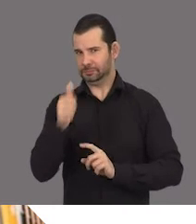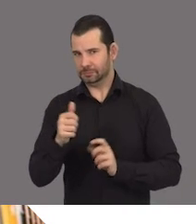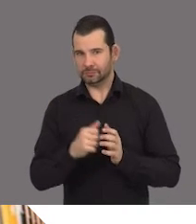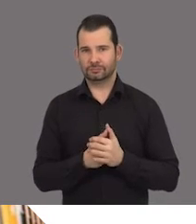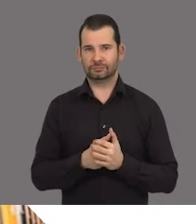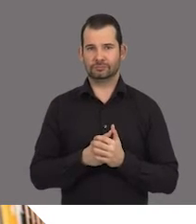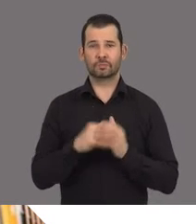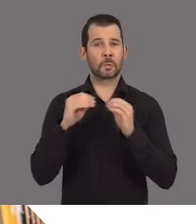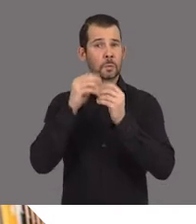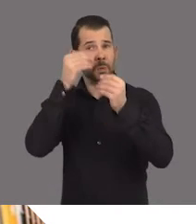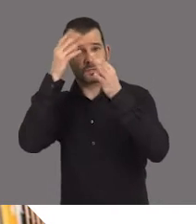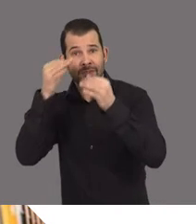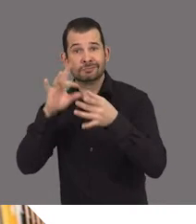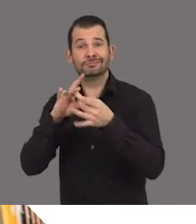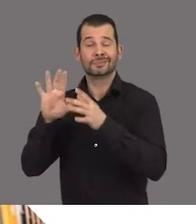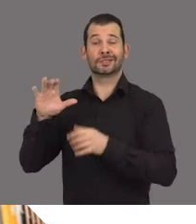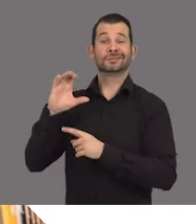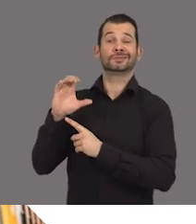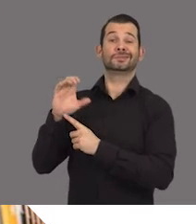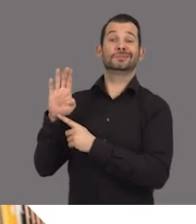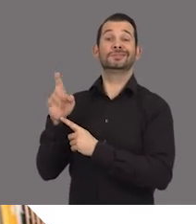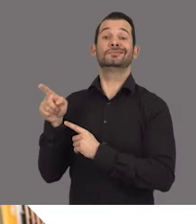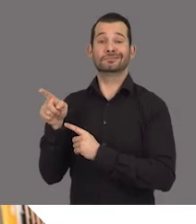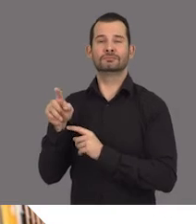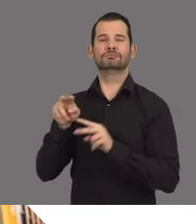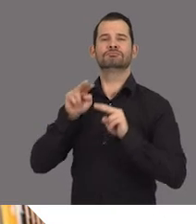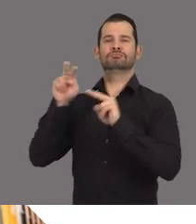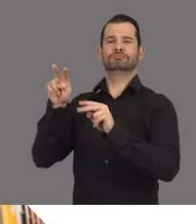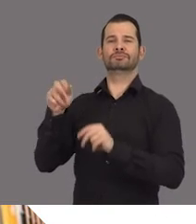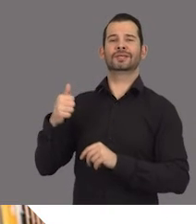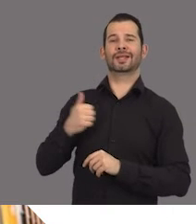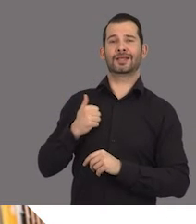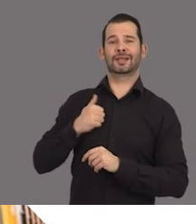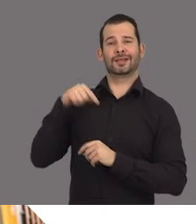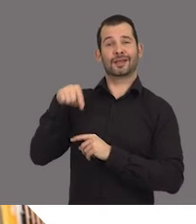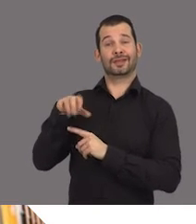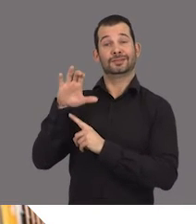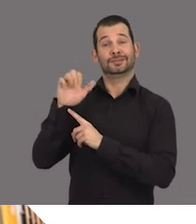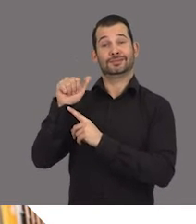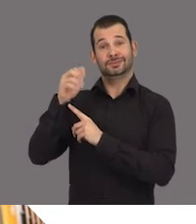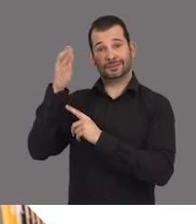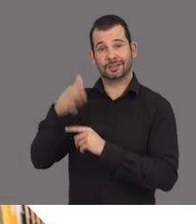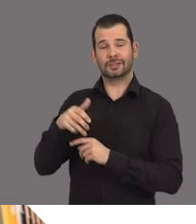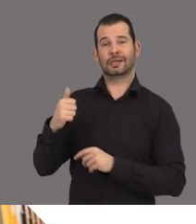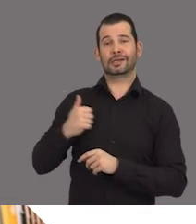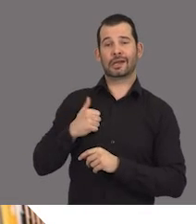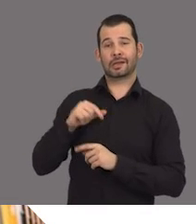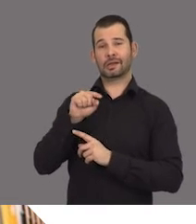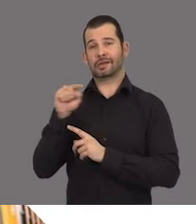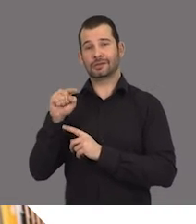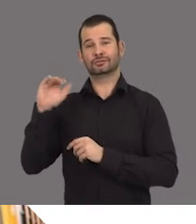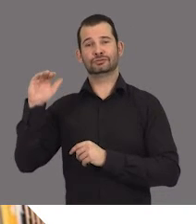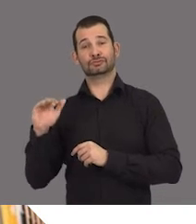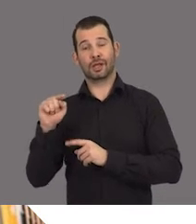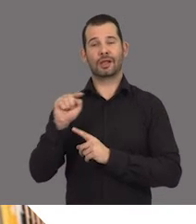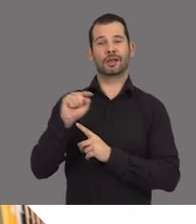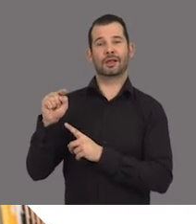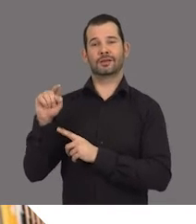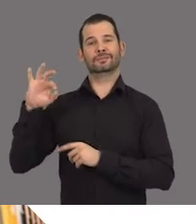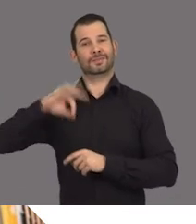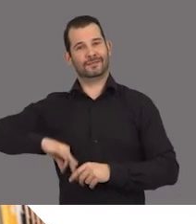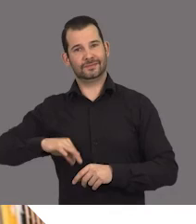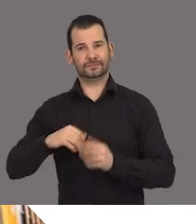canada.ca/canada-child-benefit, or call the benefits enquiries